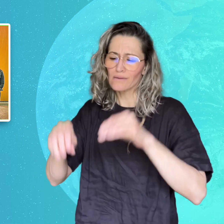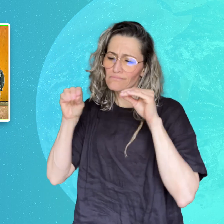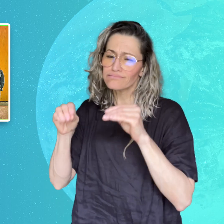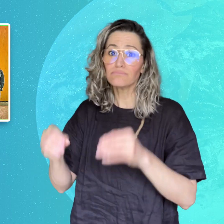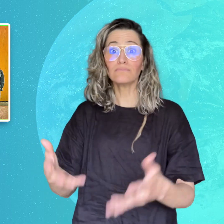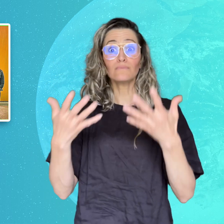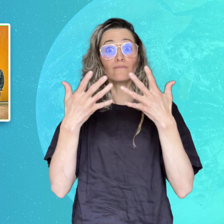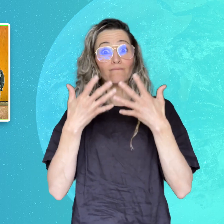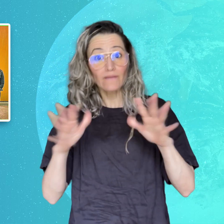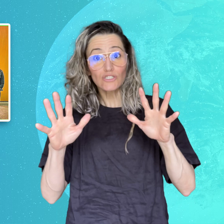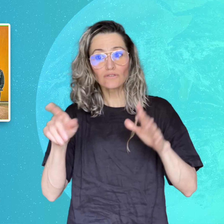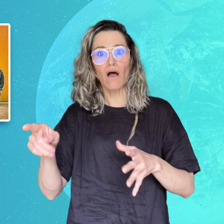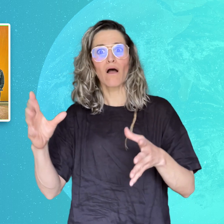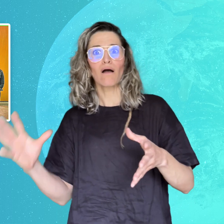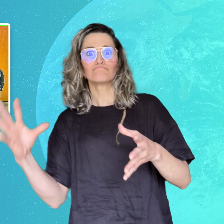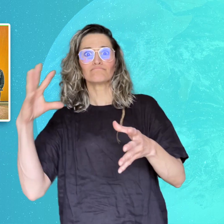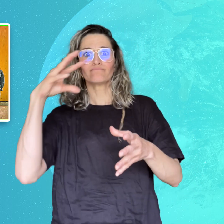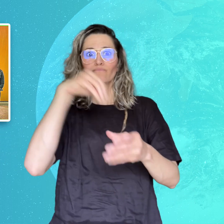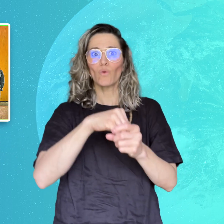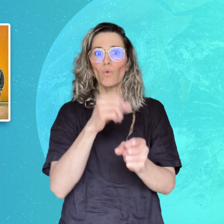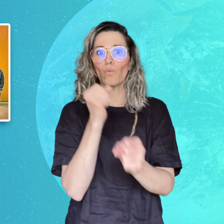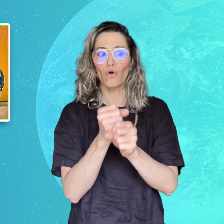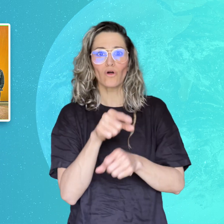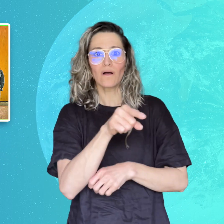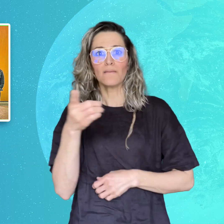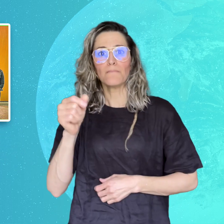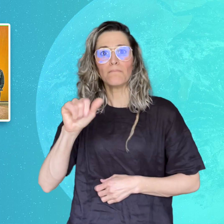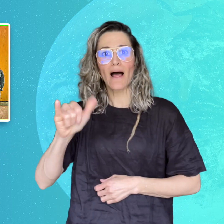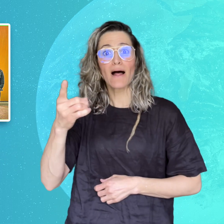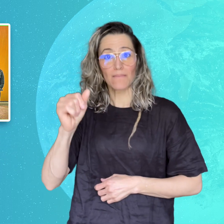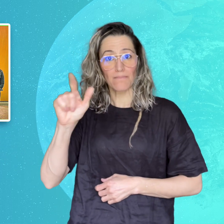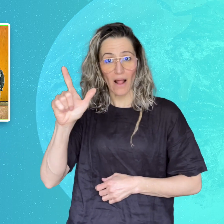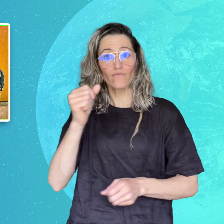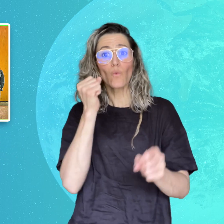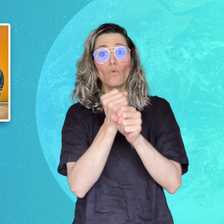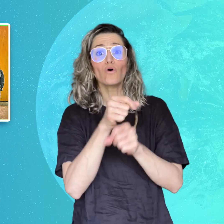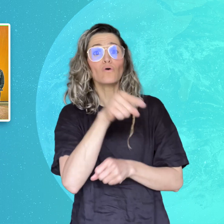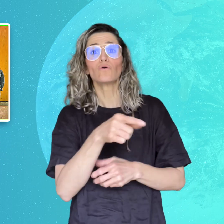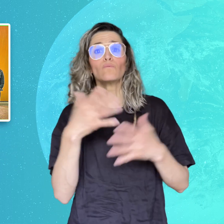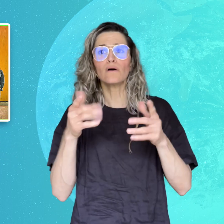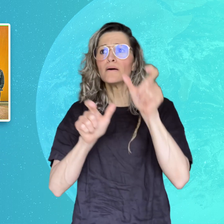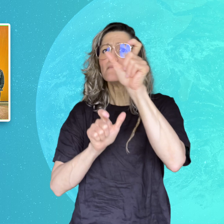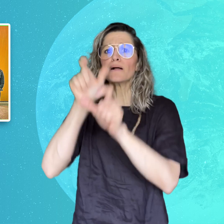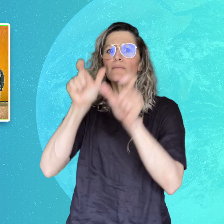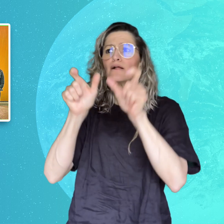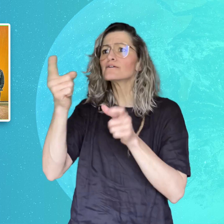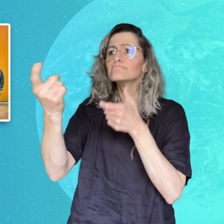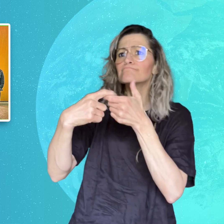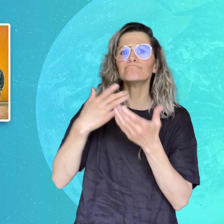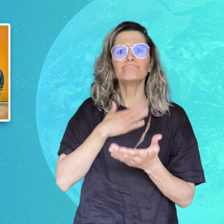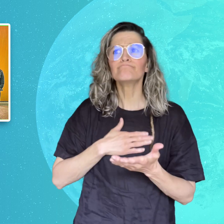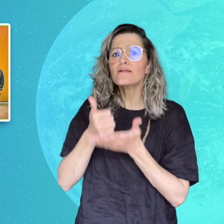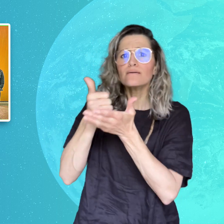the Deaf team started working at PayPal doing customer support.